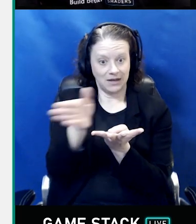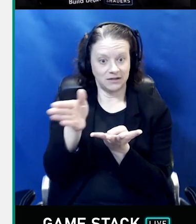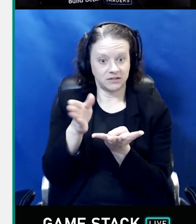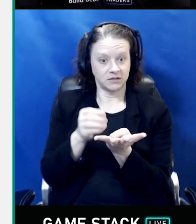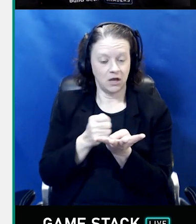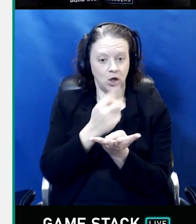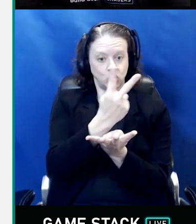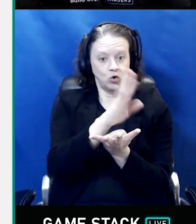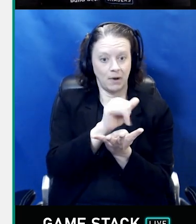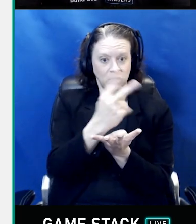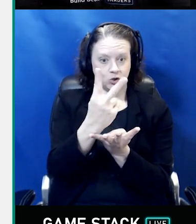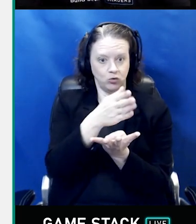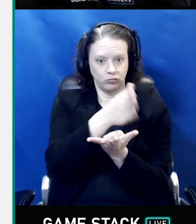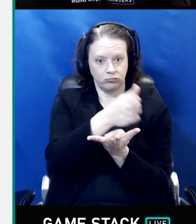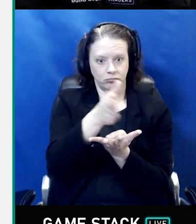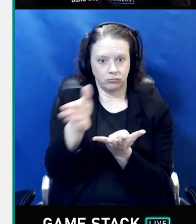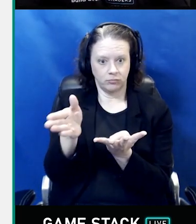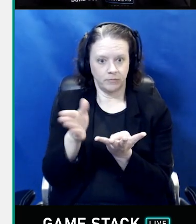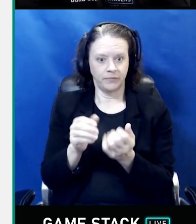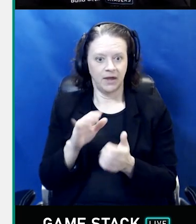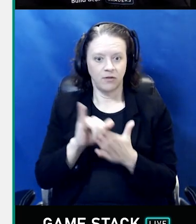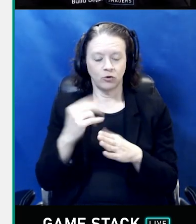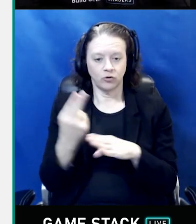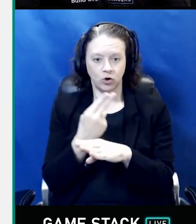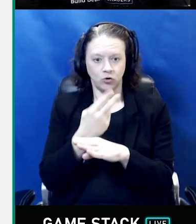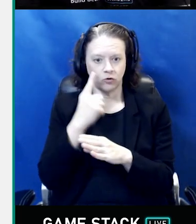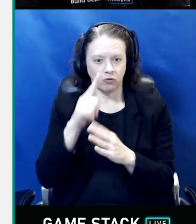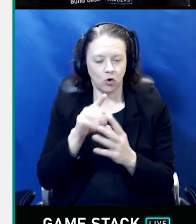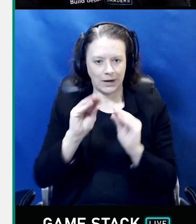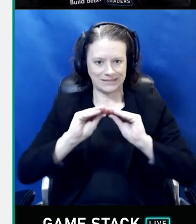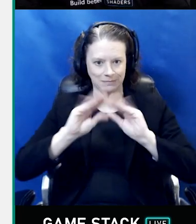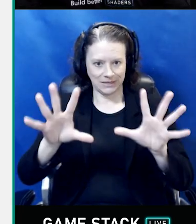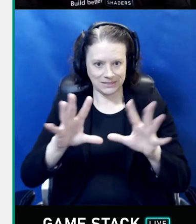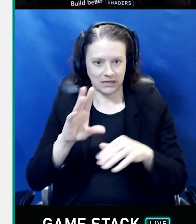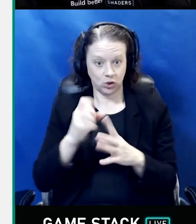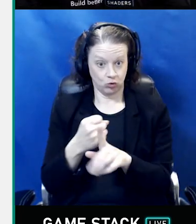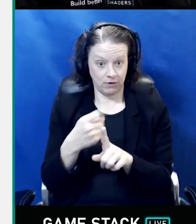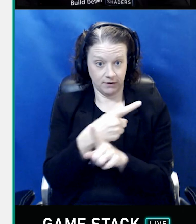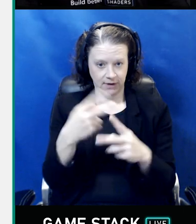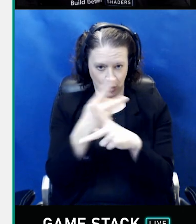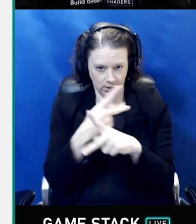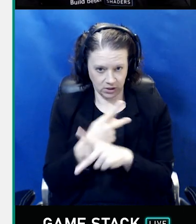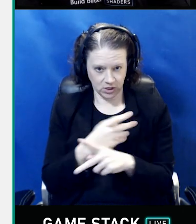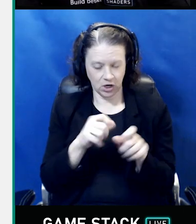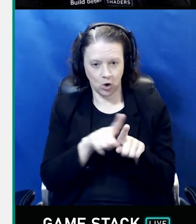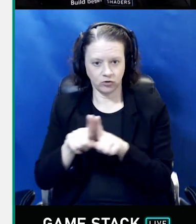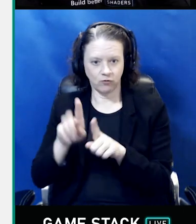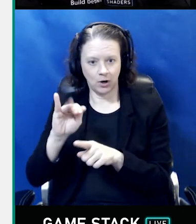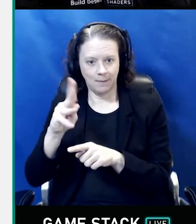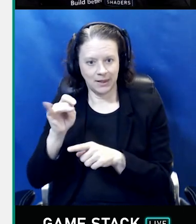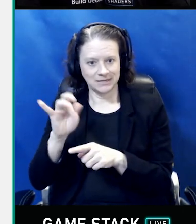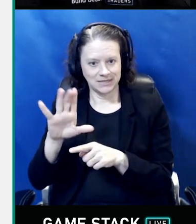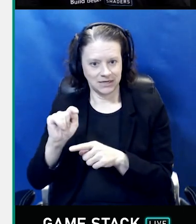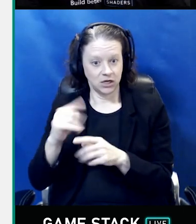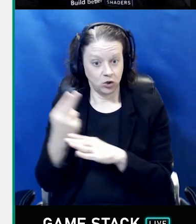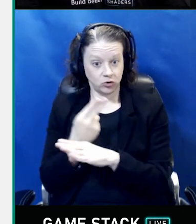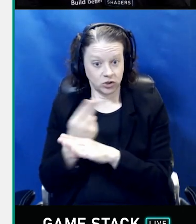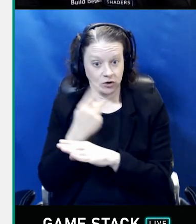so these are used for explicit derivative calculations and also for the implicit usages for various sample operations to determine